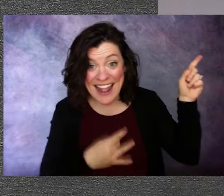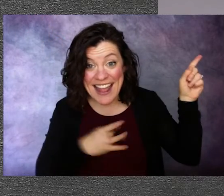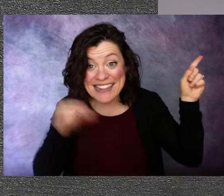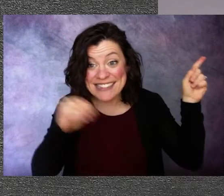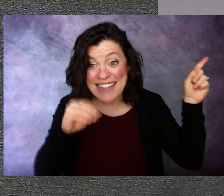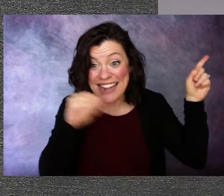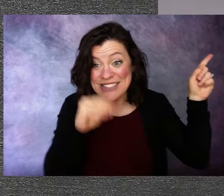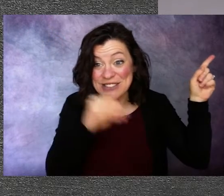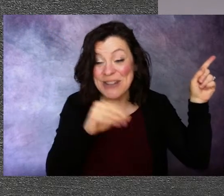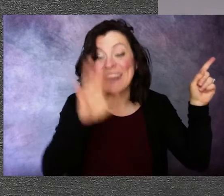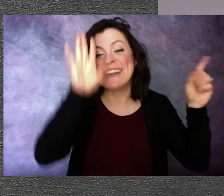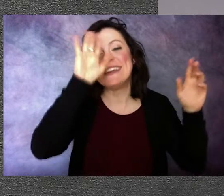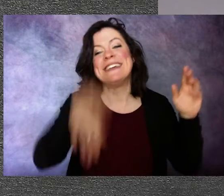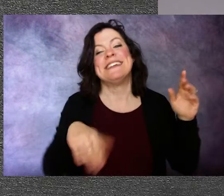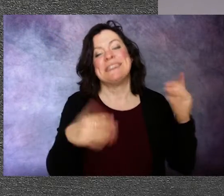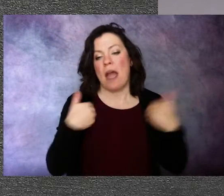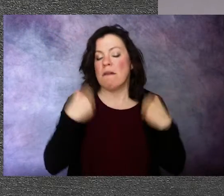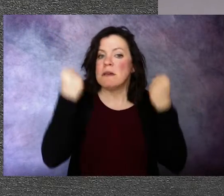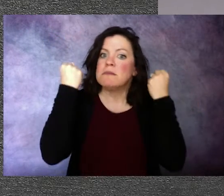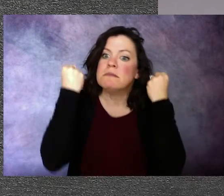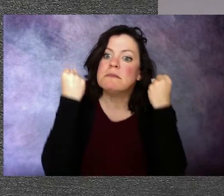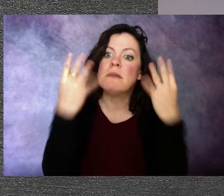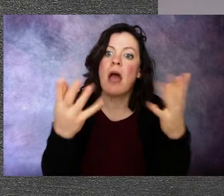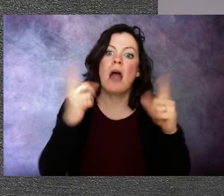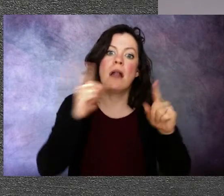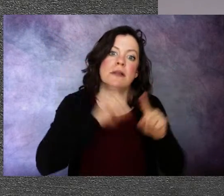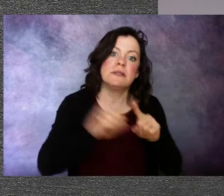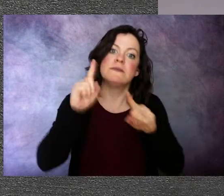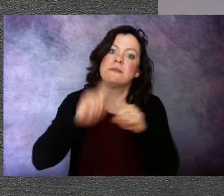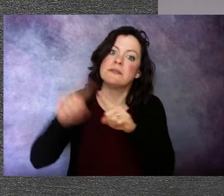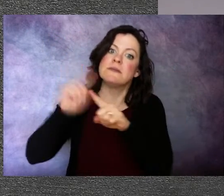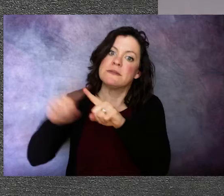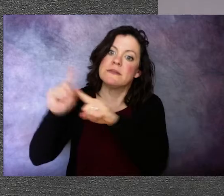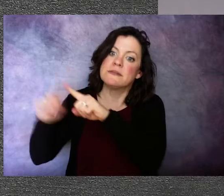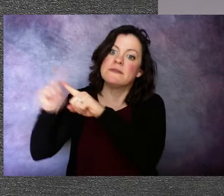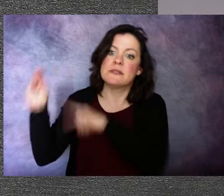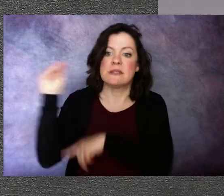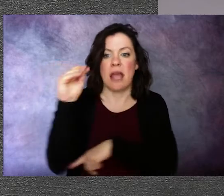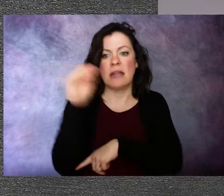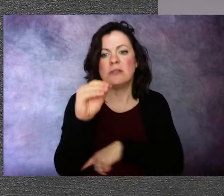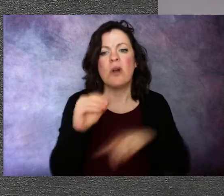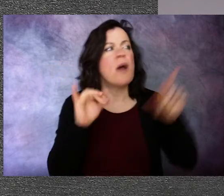There's lots of different kinds of dinosaurs, and they, the creators of the show,